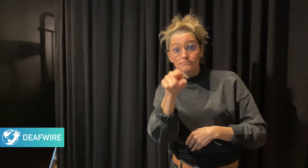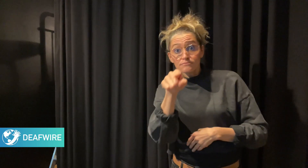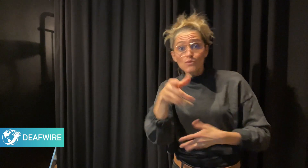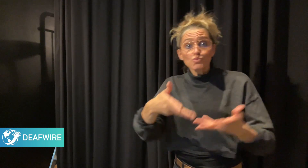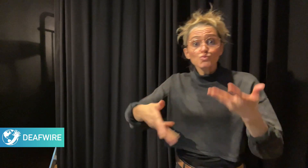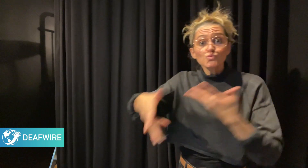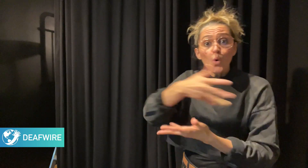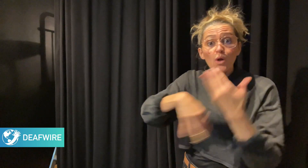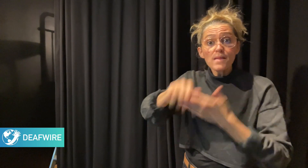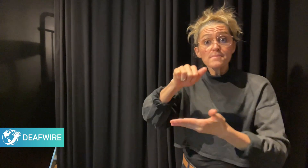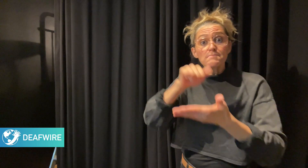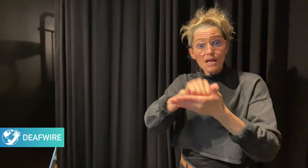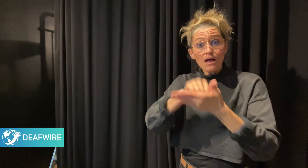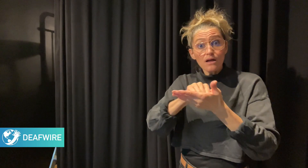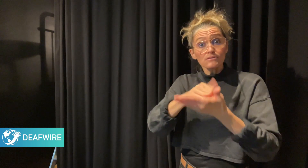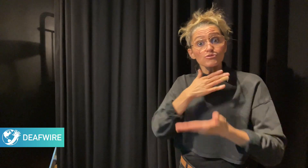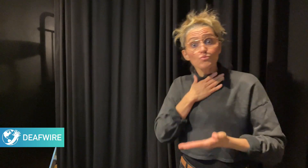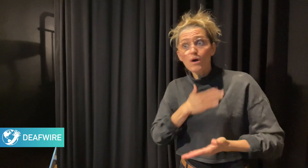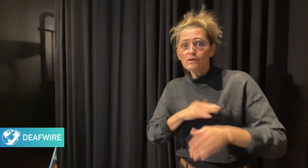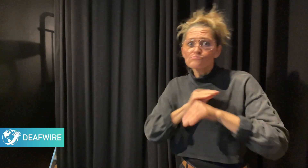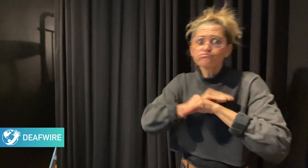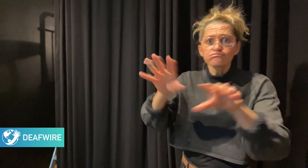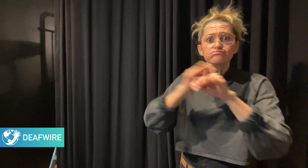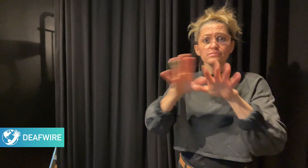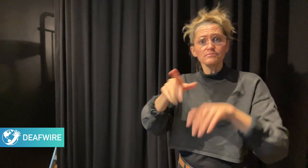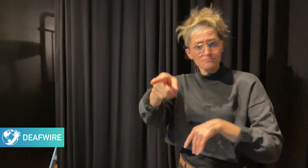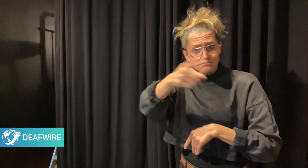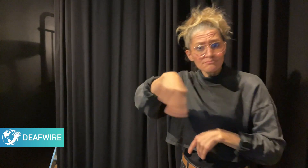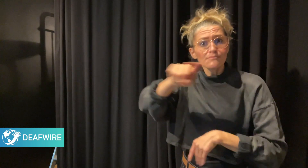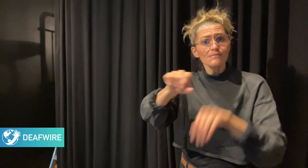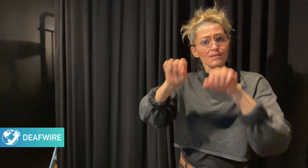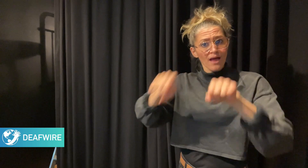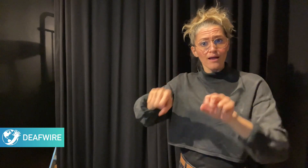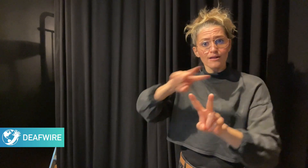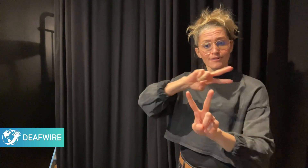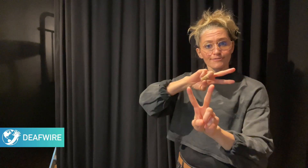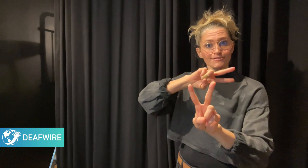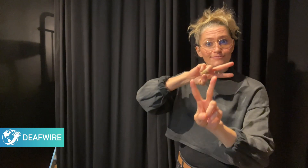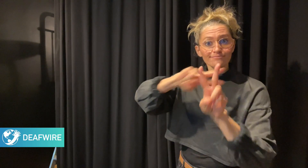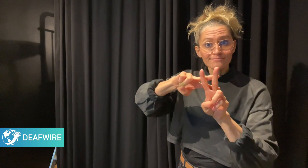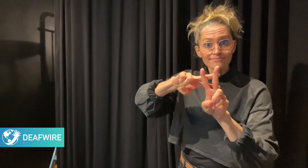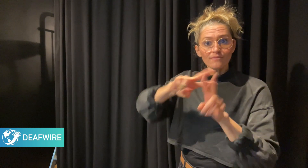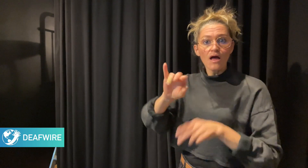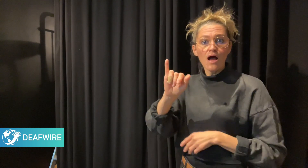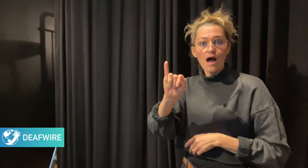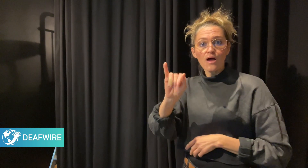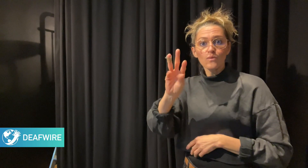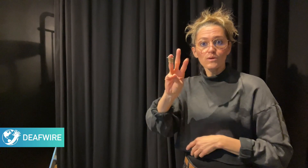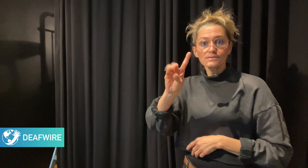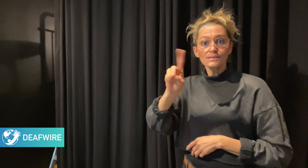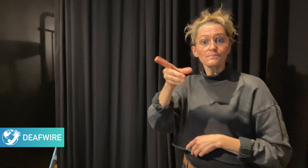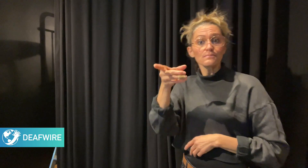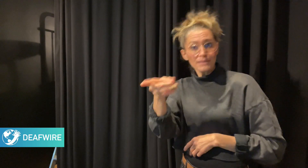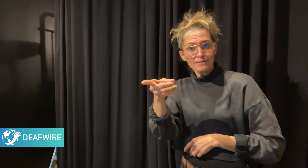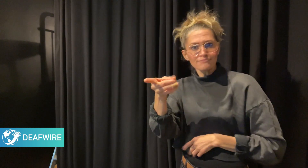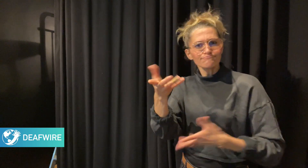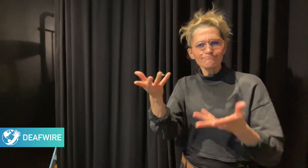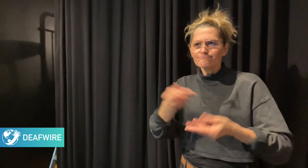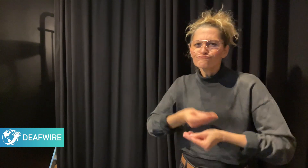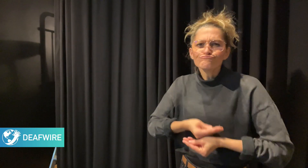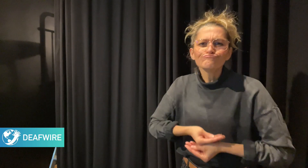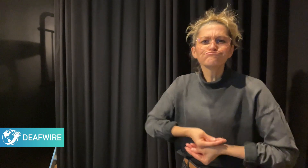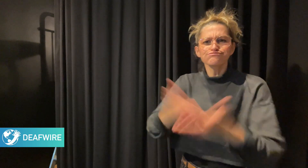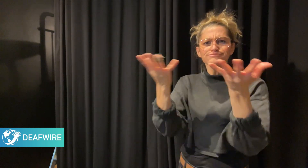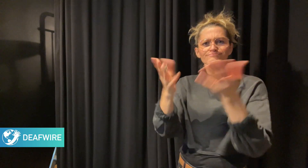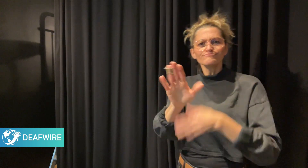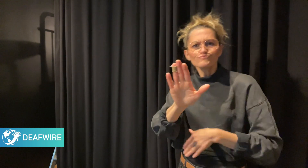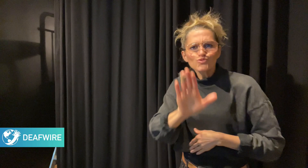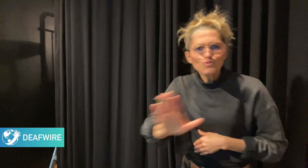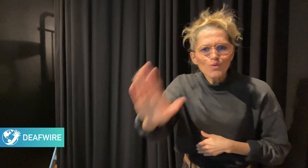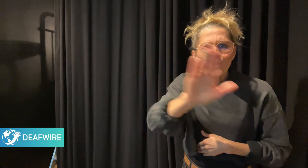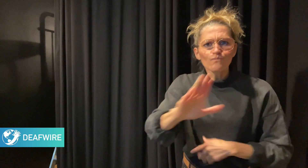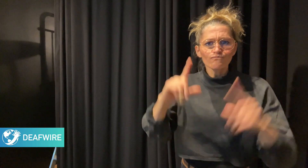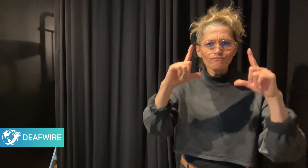with disabilities. On social media you can use the hashtag #IWDP